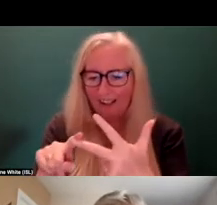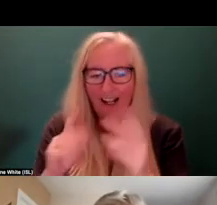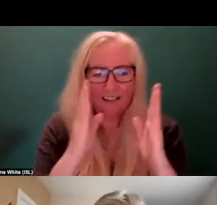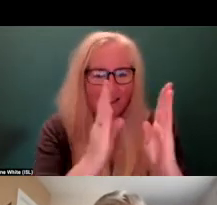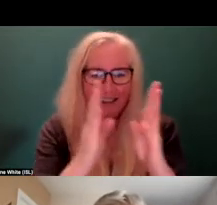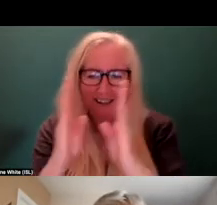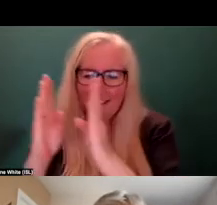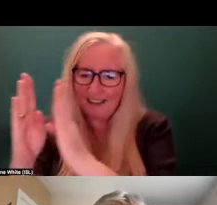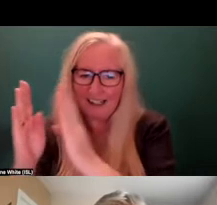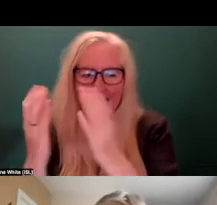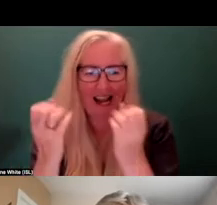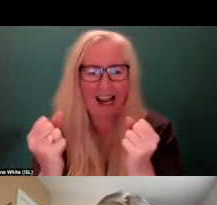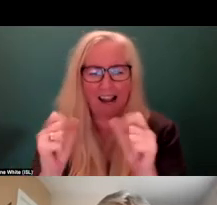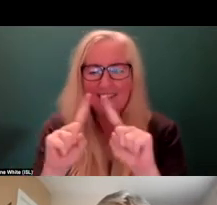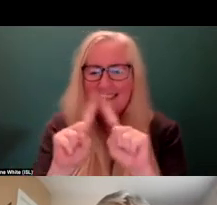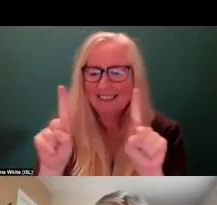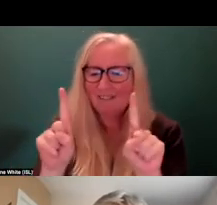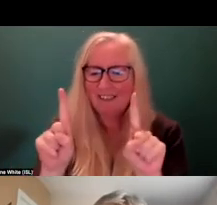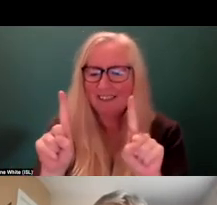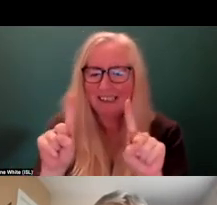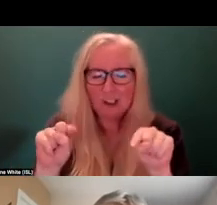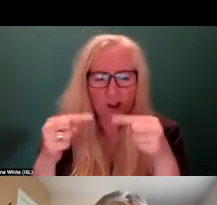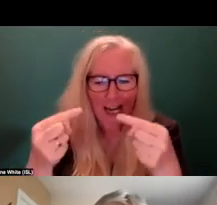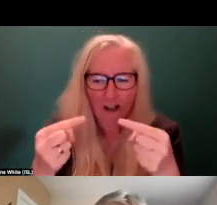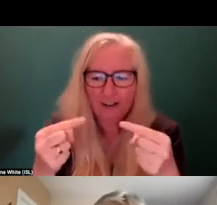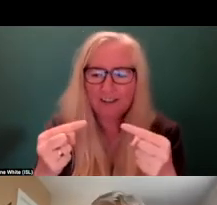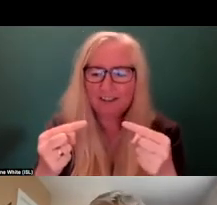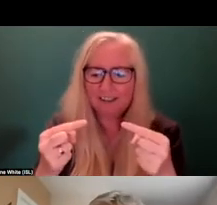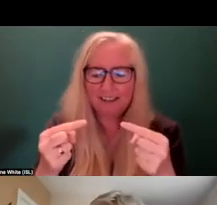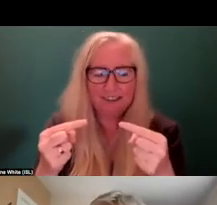And they all kind of pose slightly different challenges.